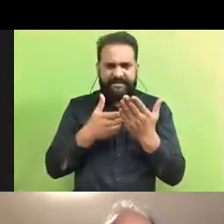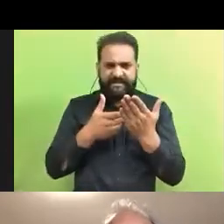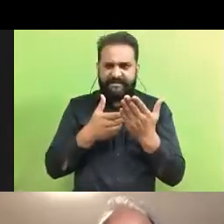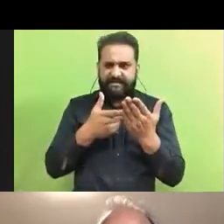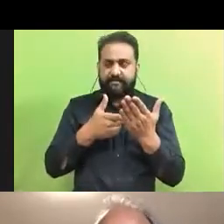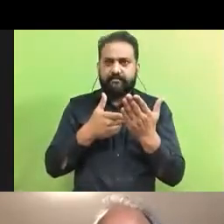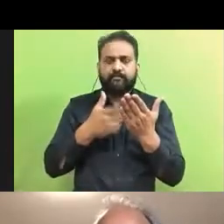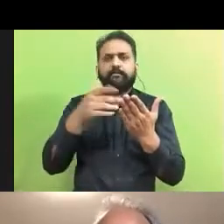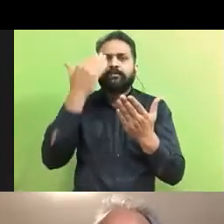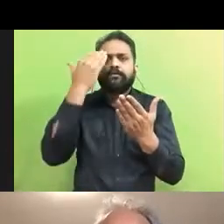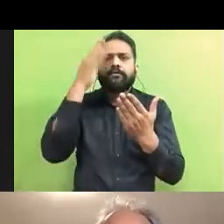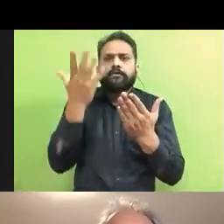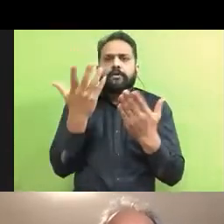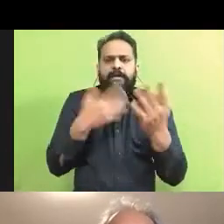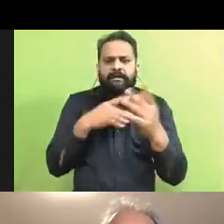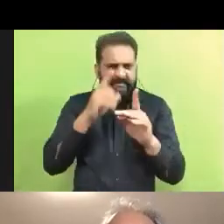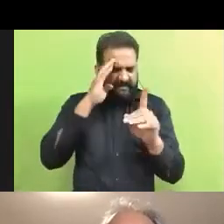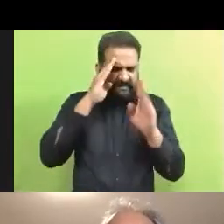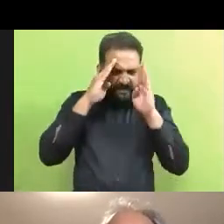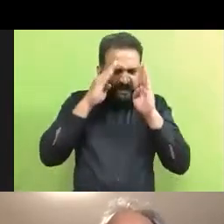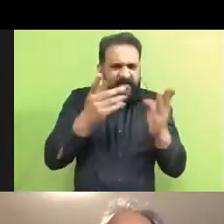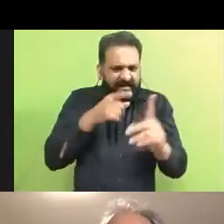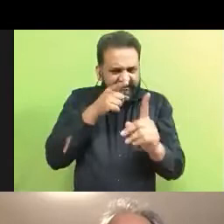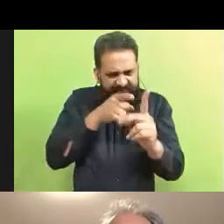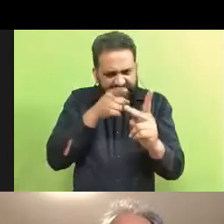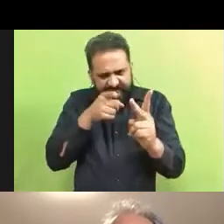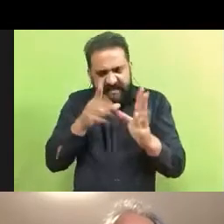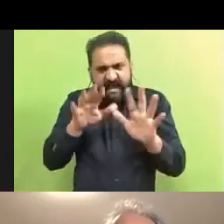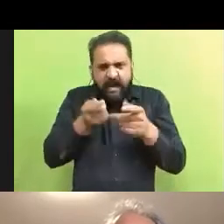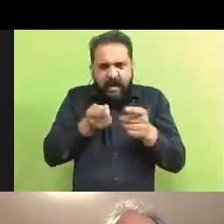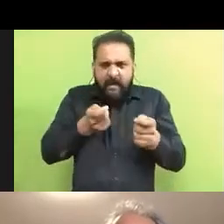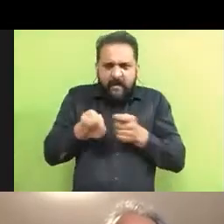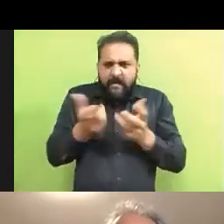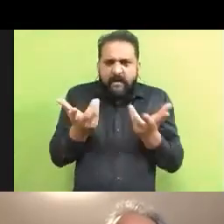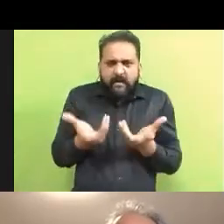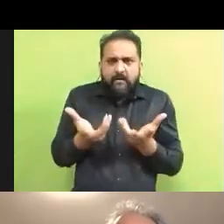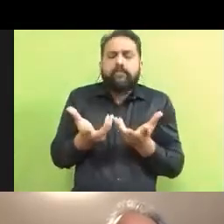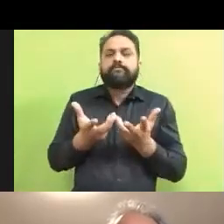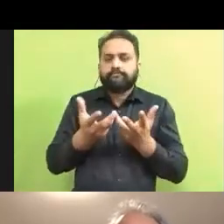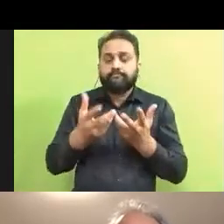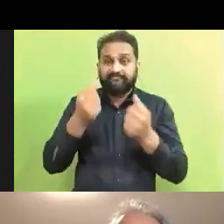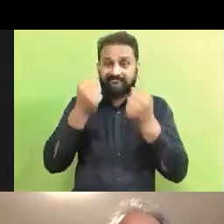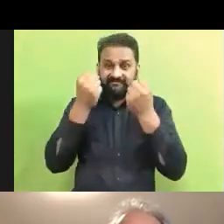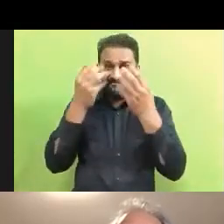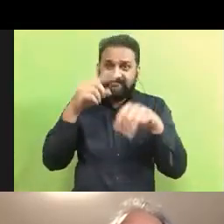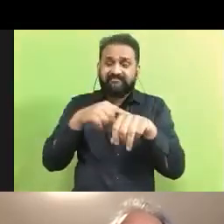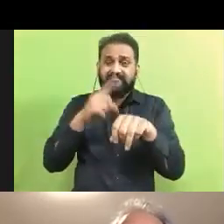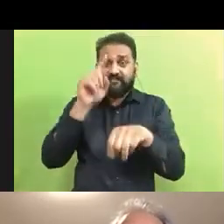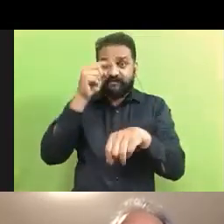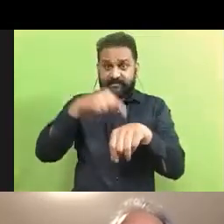what to focus on how to control that and most of the time when the first time a student says start